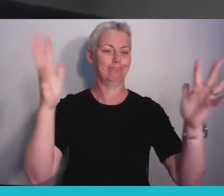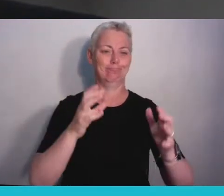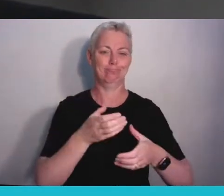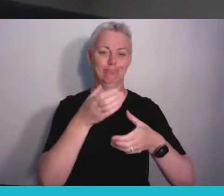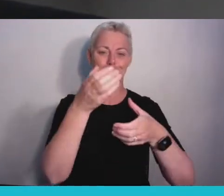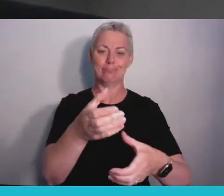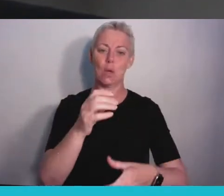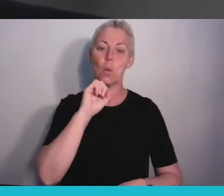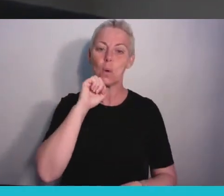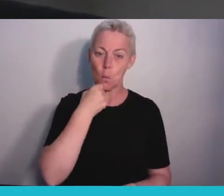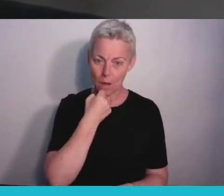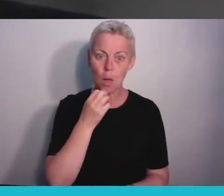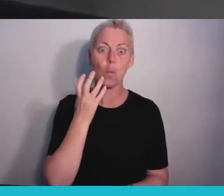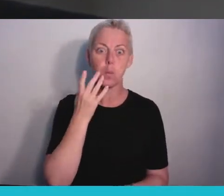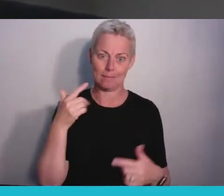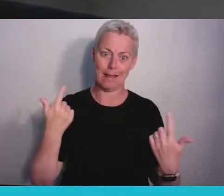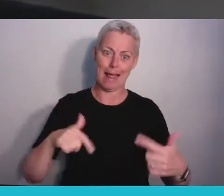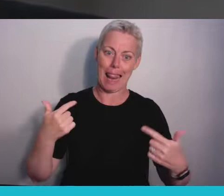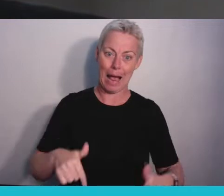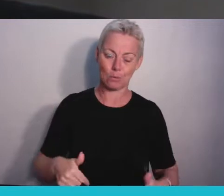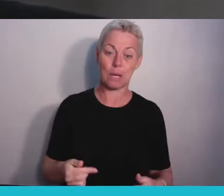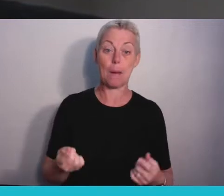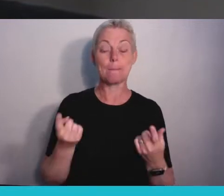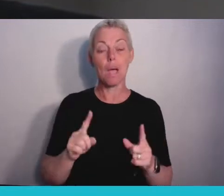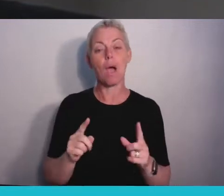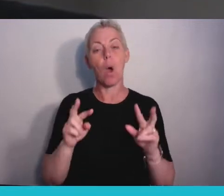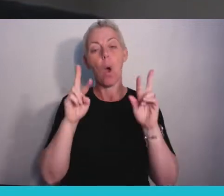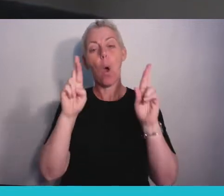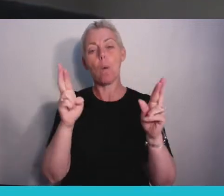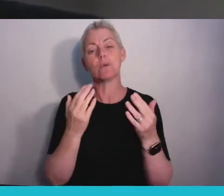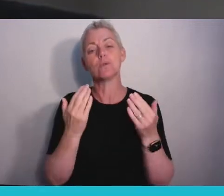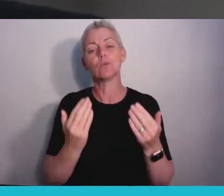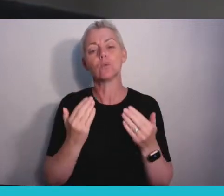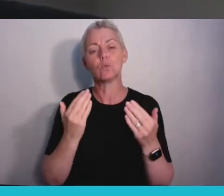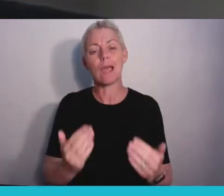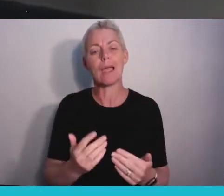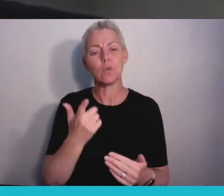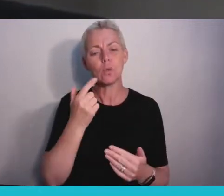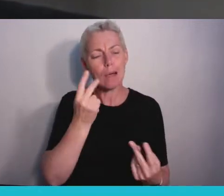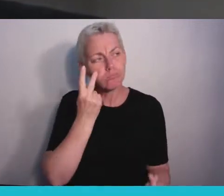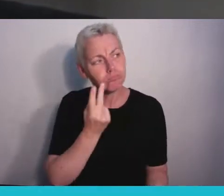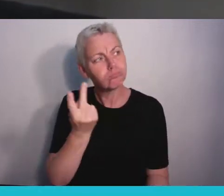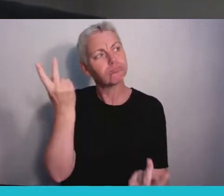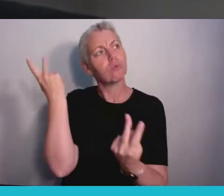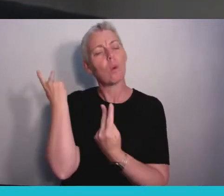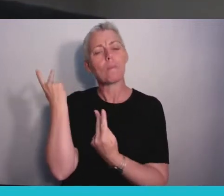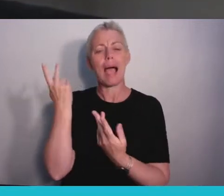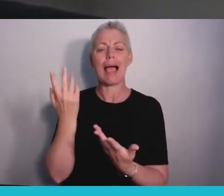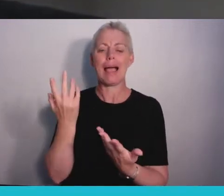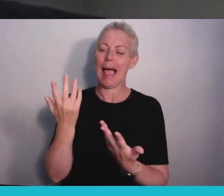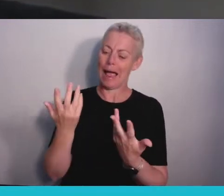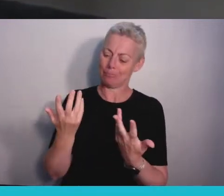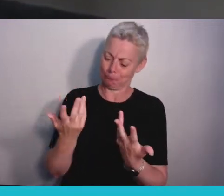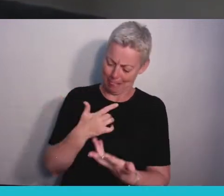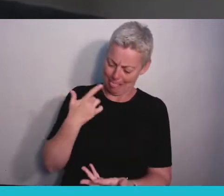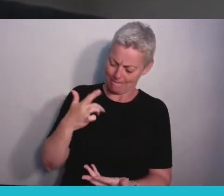hope that today gives you a chance to reflect on your time living and studying at the University and in the City, and to look to your future.